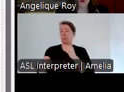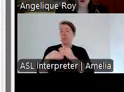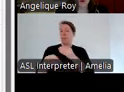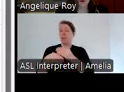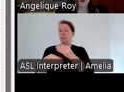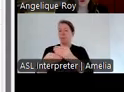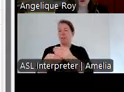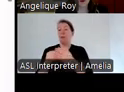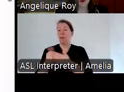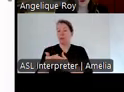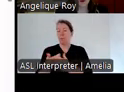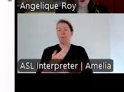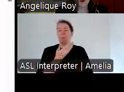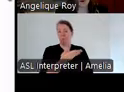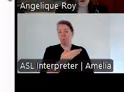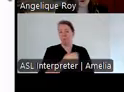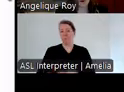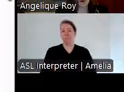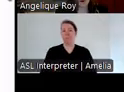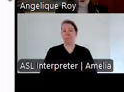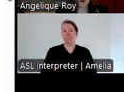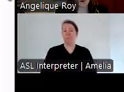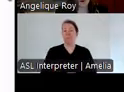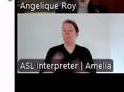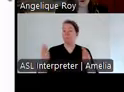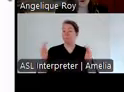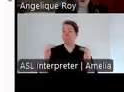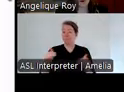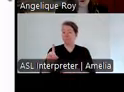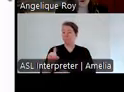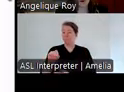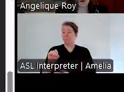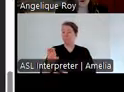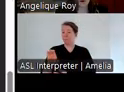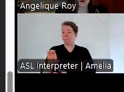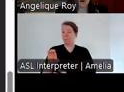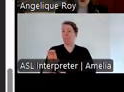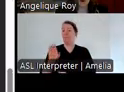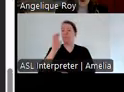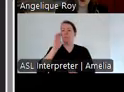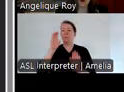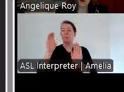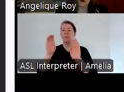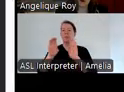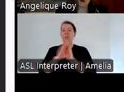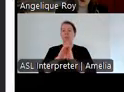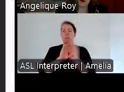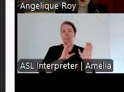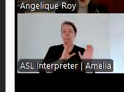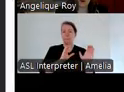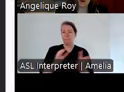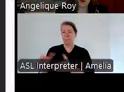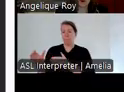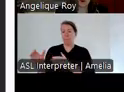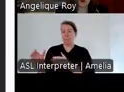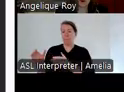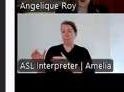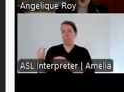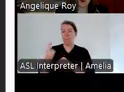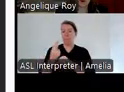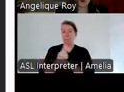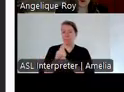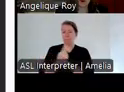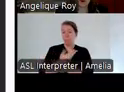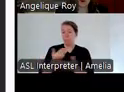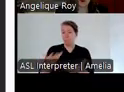We're also sharing a document that lists the icon categories we used,